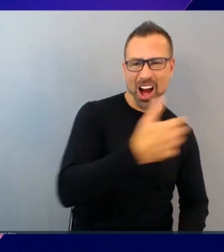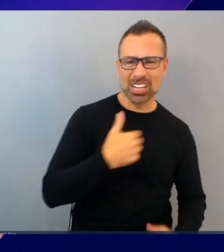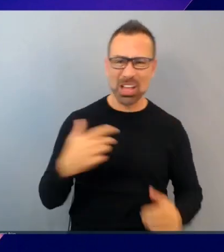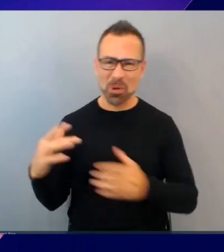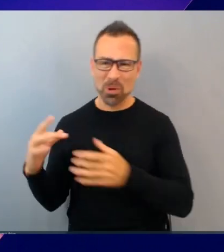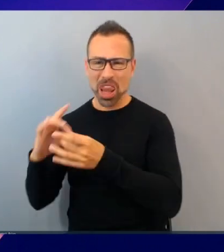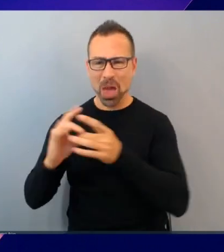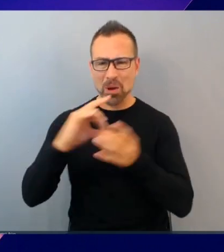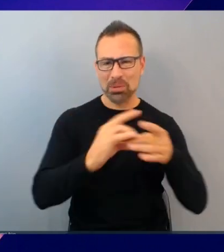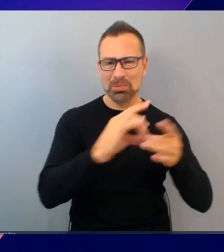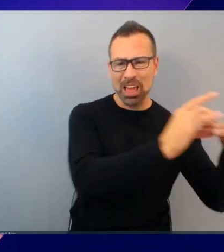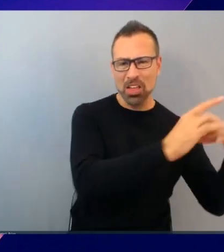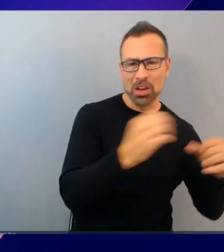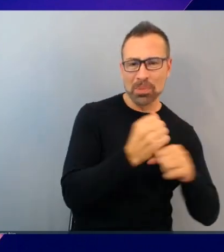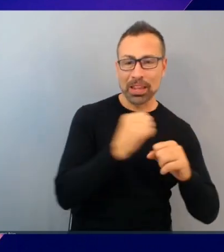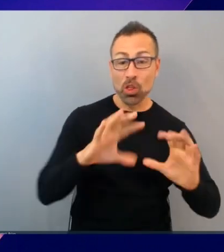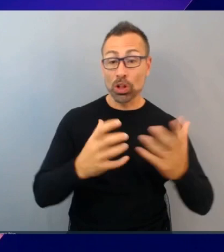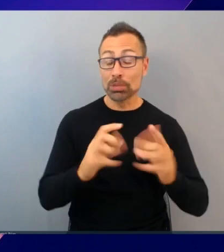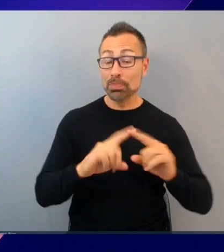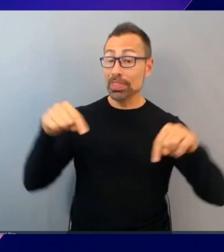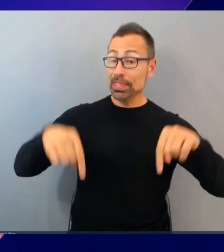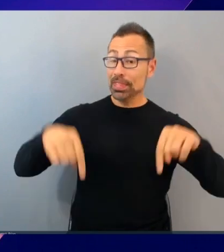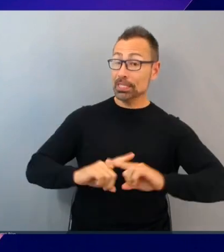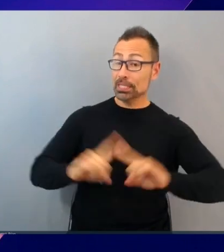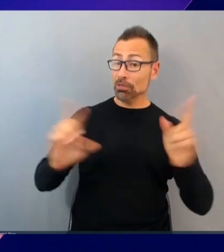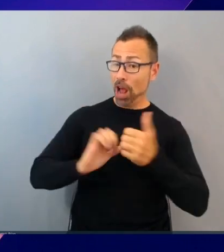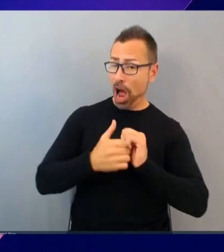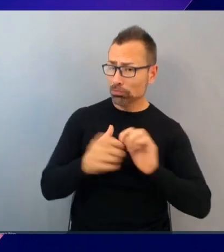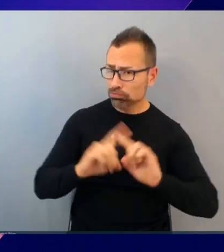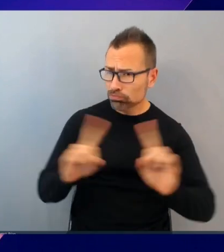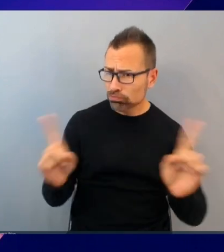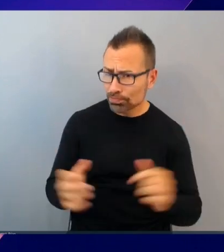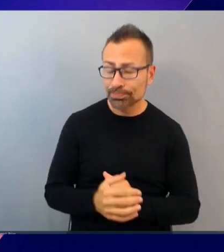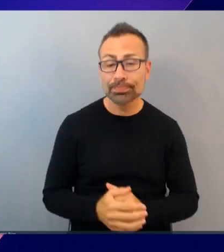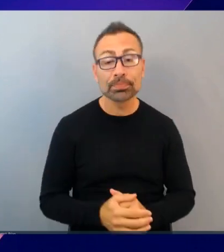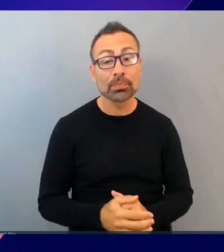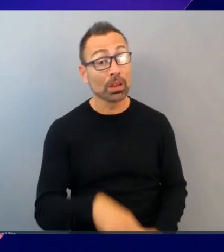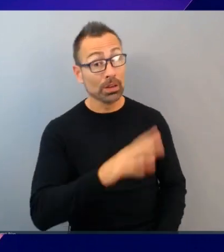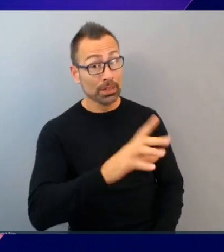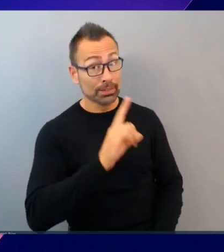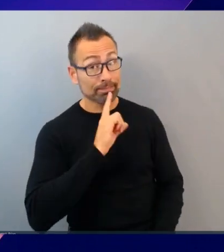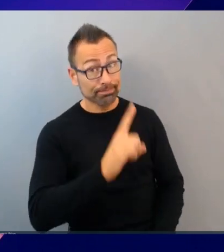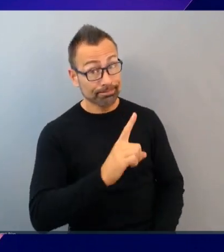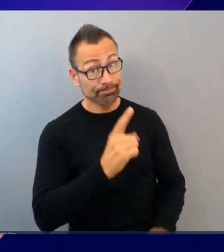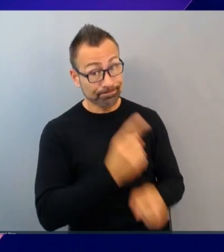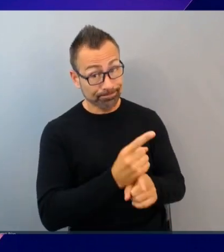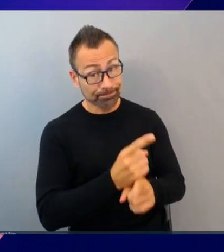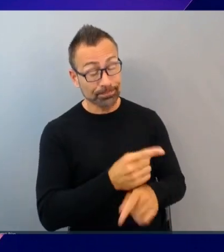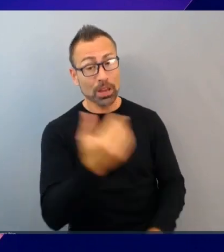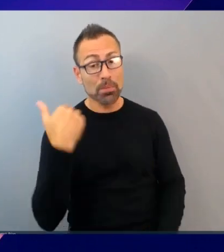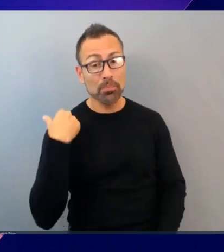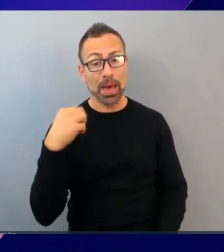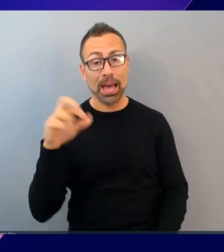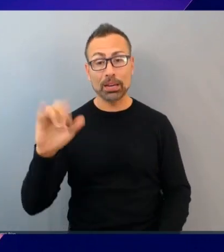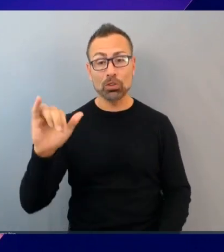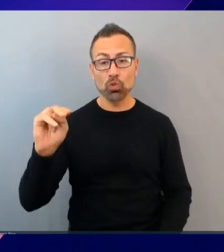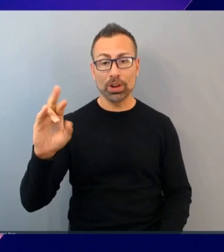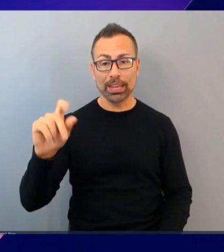How does it differ? Yeah, absolutely. So it was actually, back in re:Invent 2017, we did a Donkey Car rally,